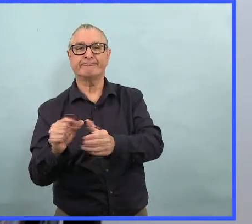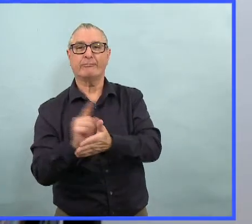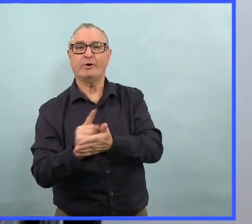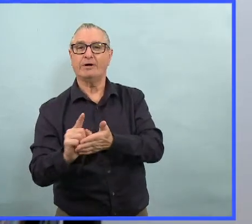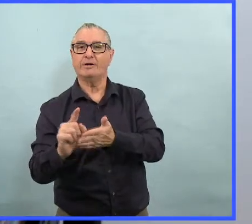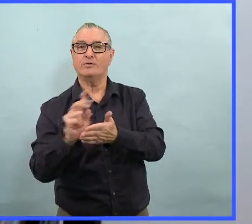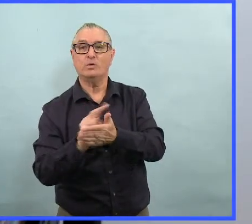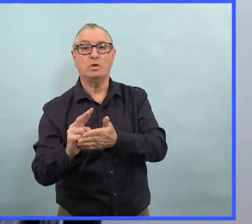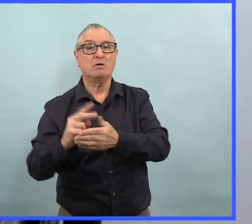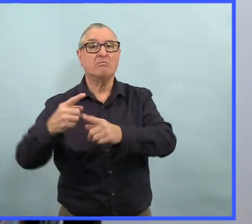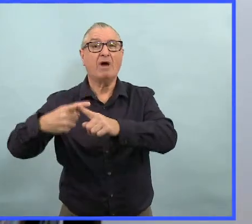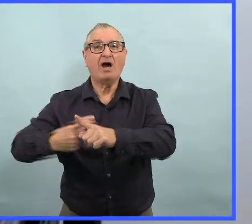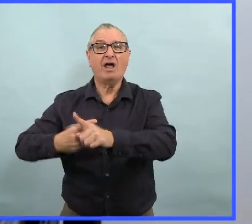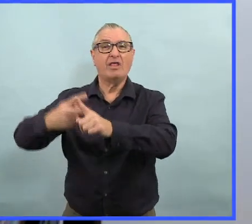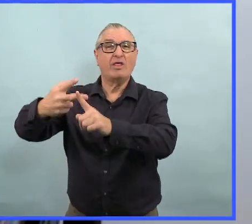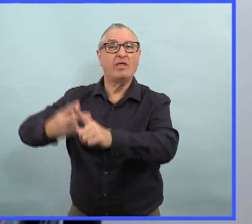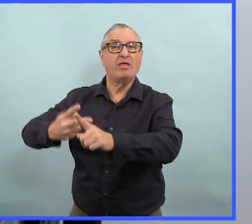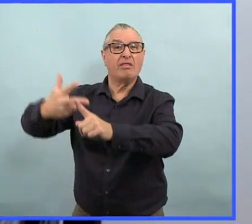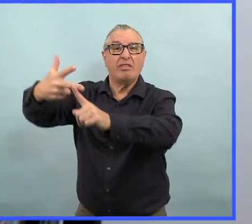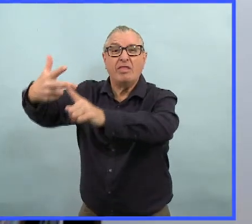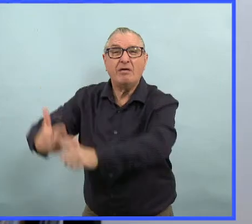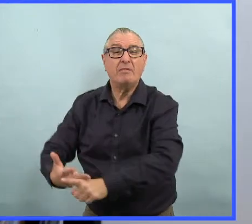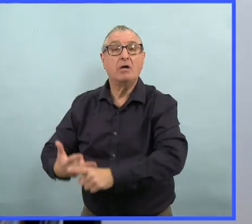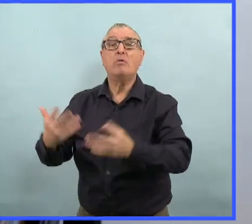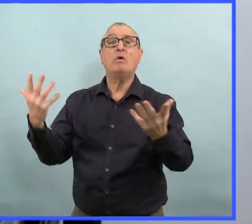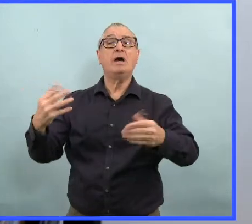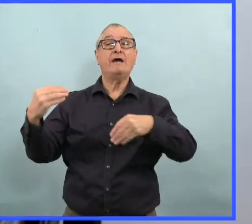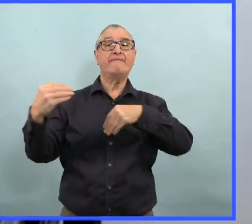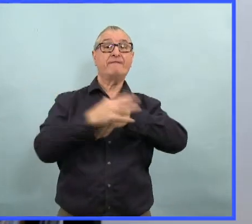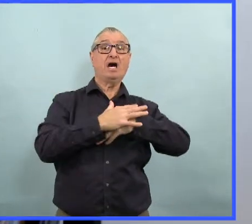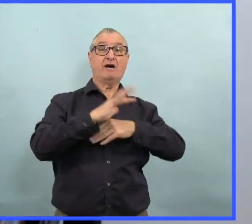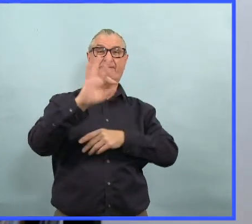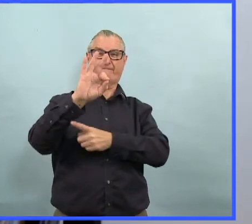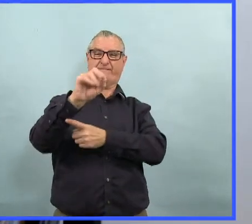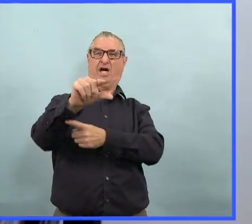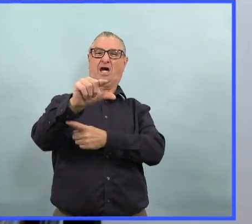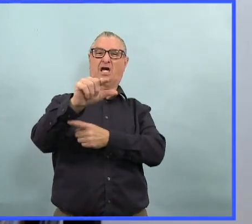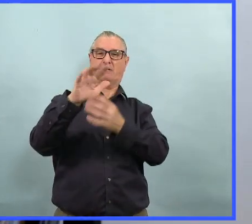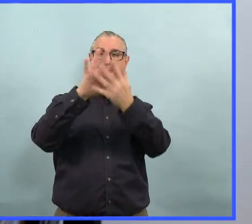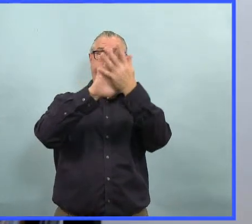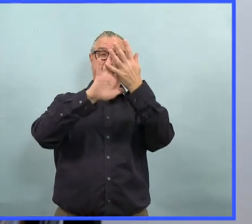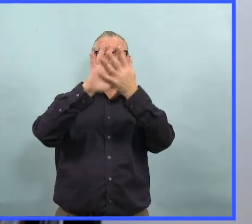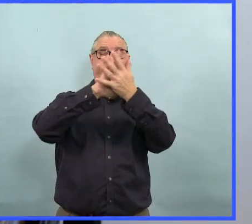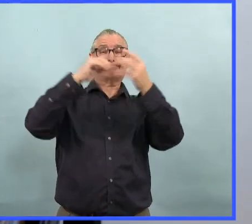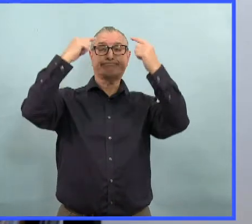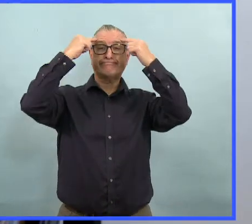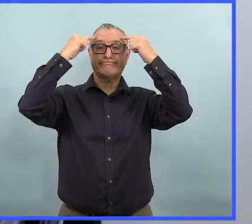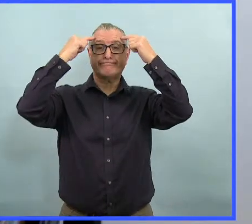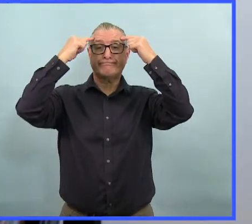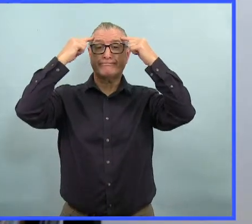shortness of breath or fatigue until now there was very little data available on how vaccination